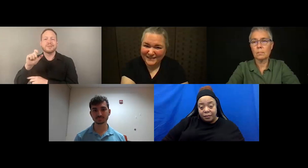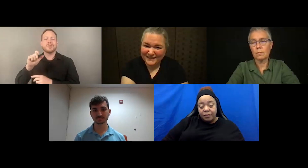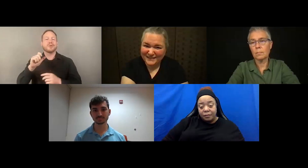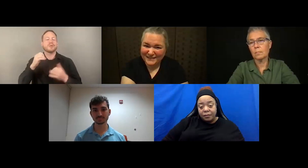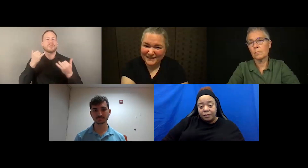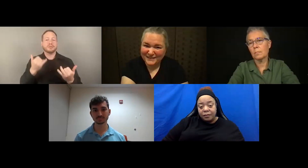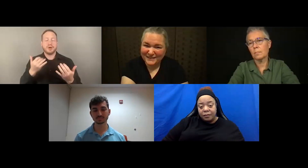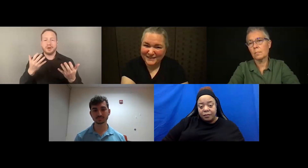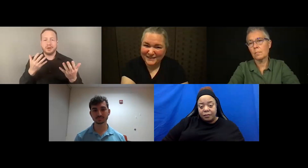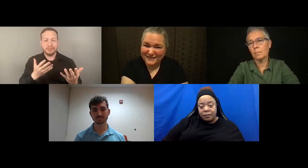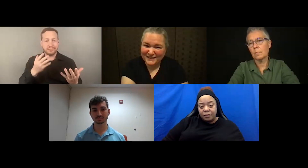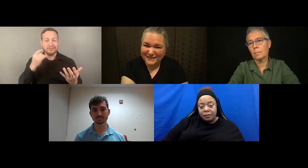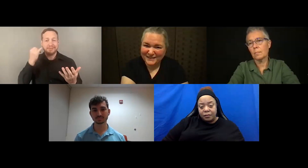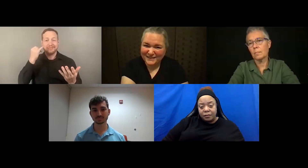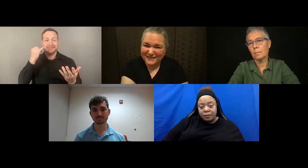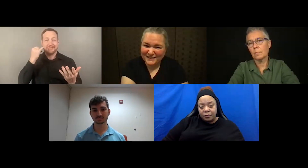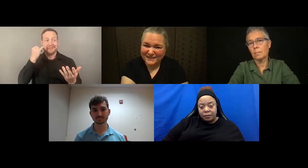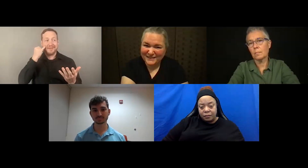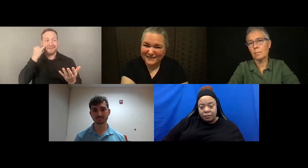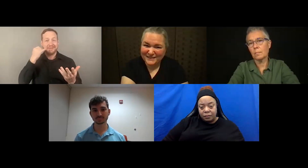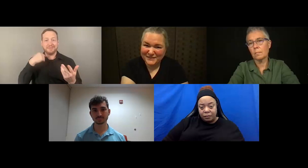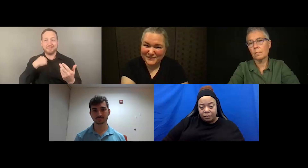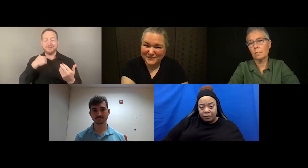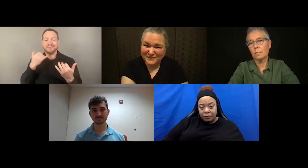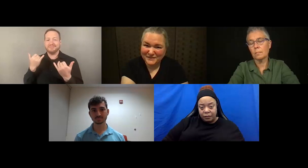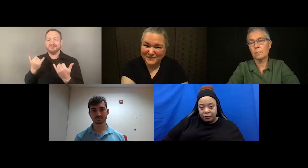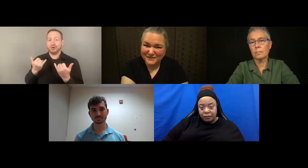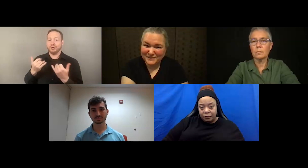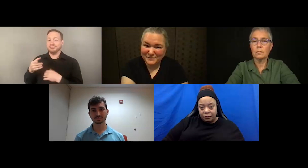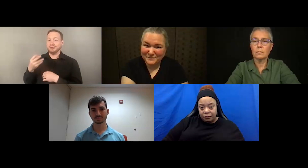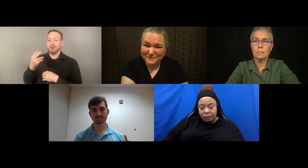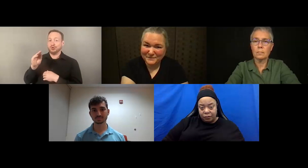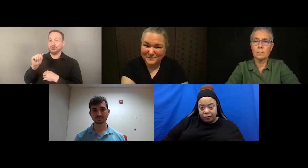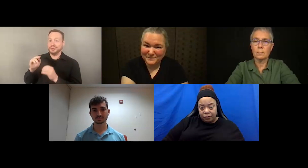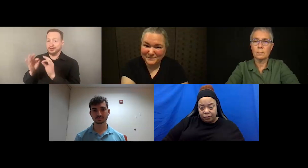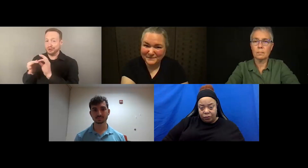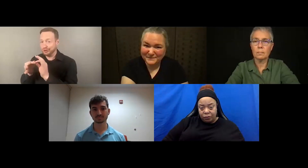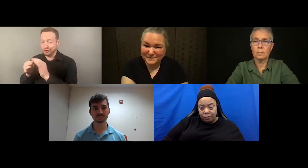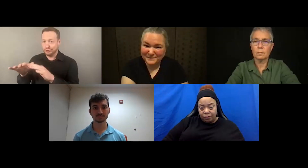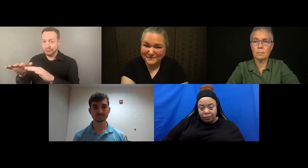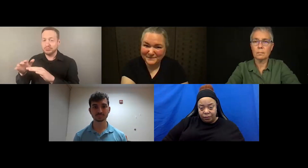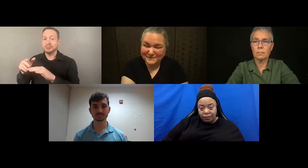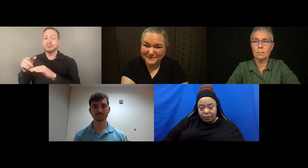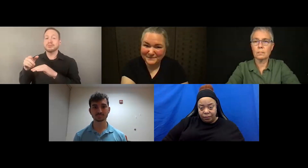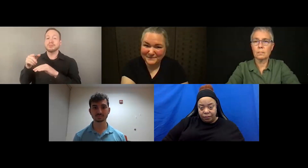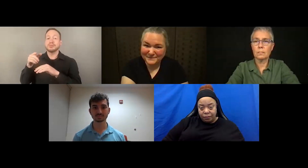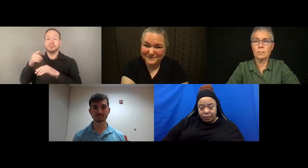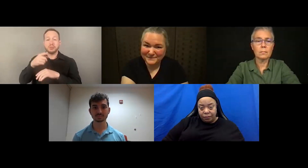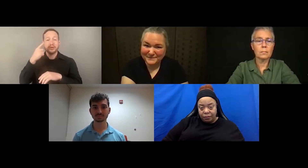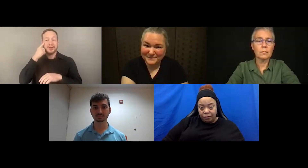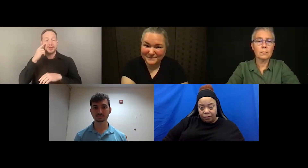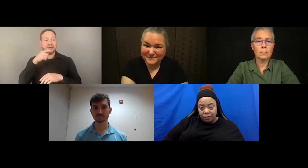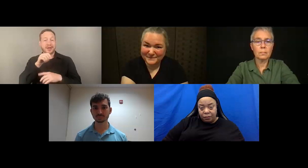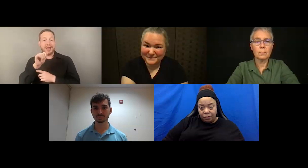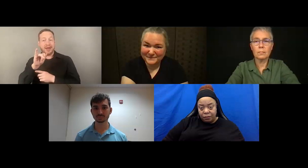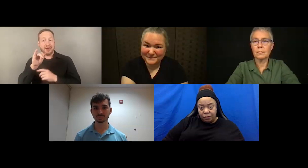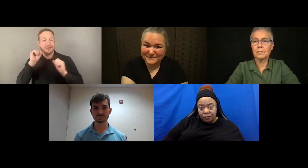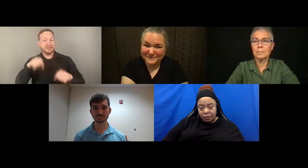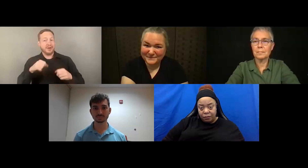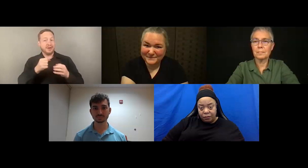and trying to keep it sustainable. As of right now, having the human interpreter, do you see